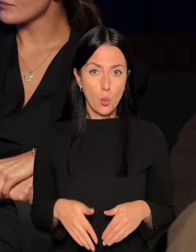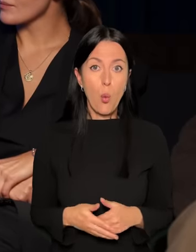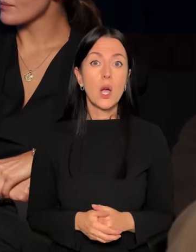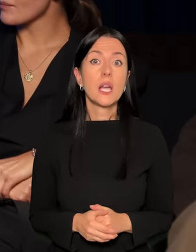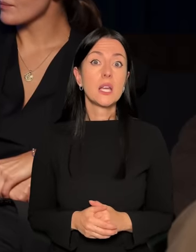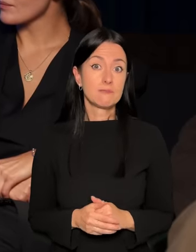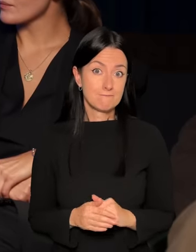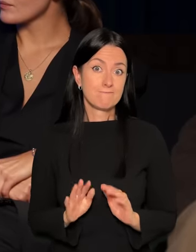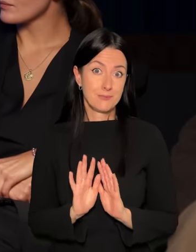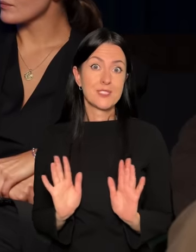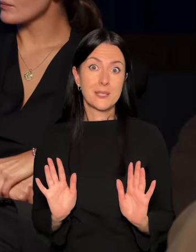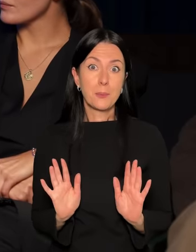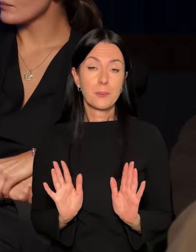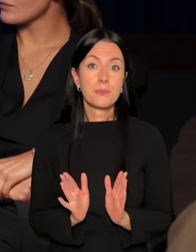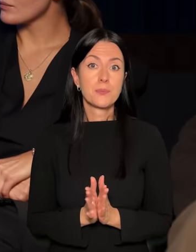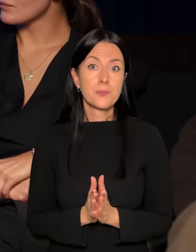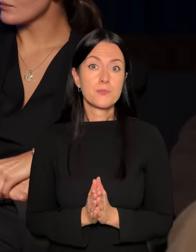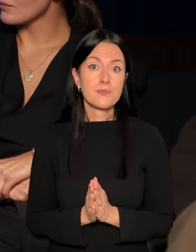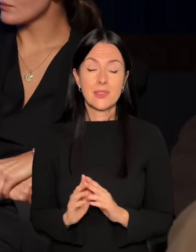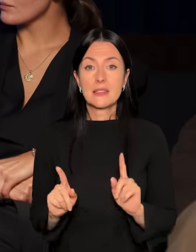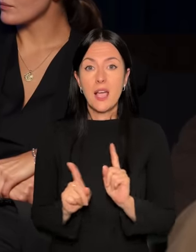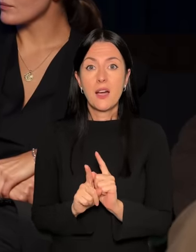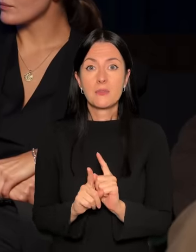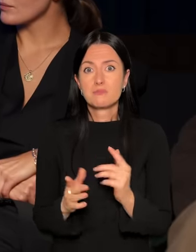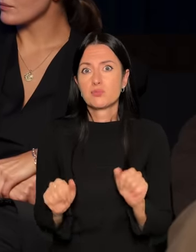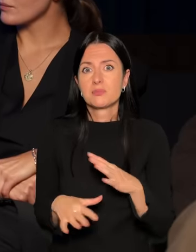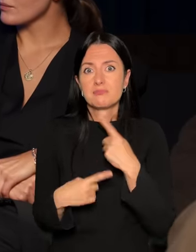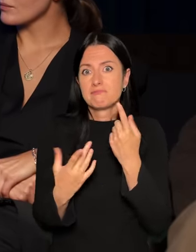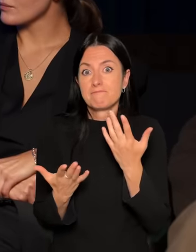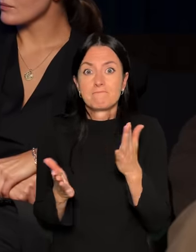And that's it. It was probably a twist of fate